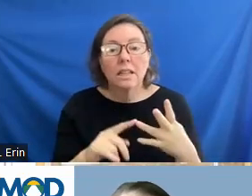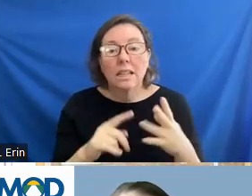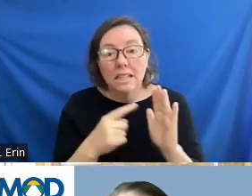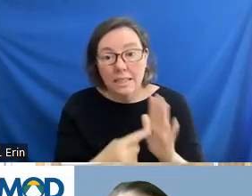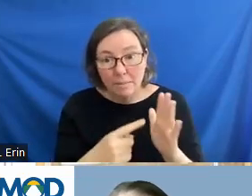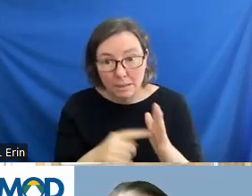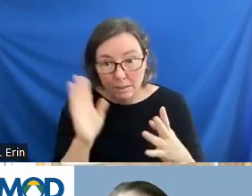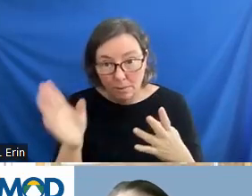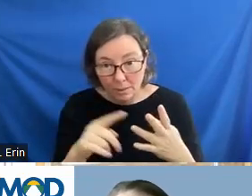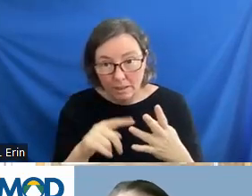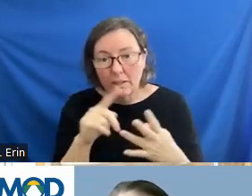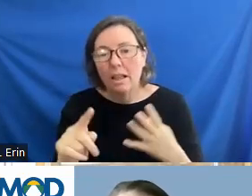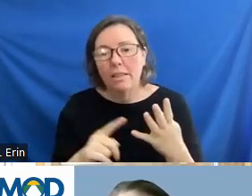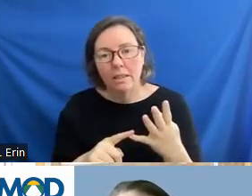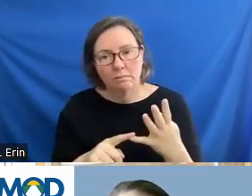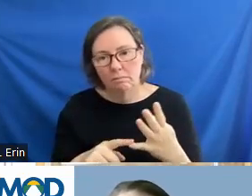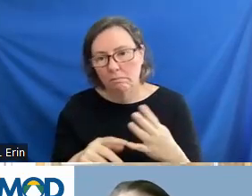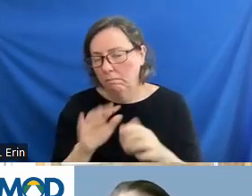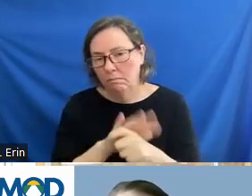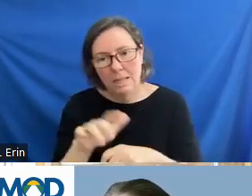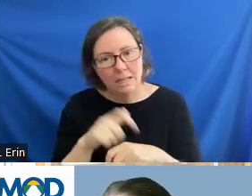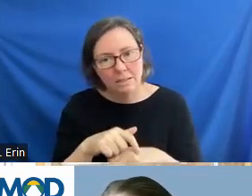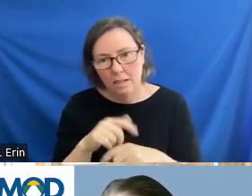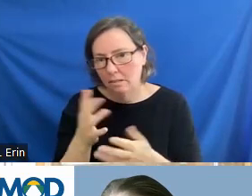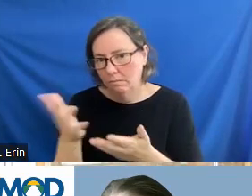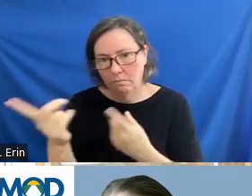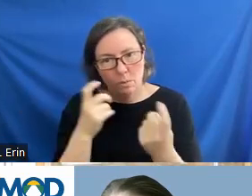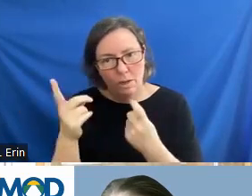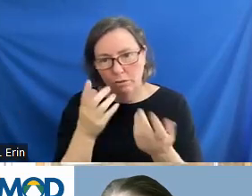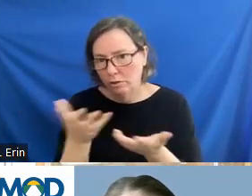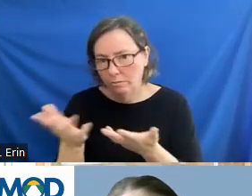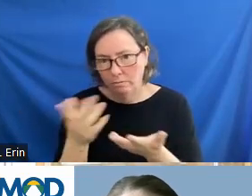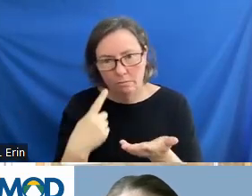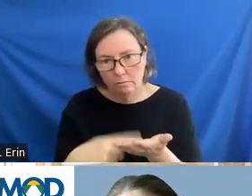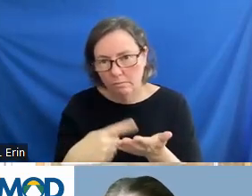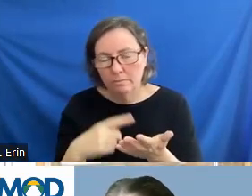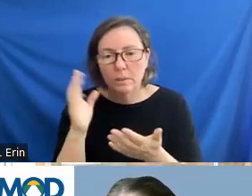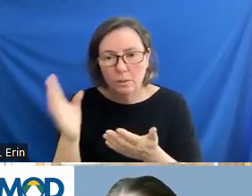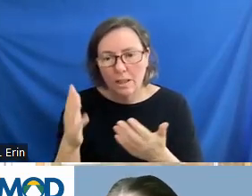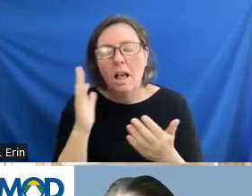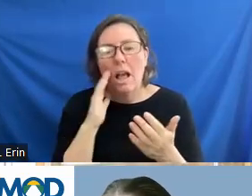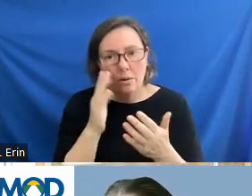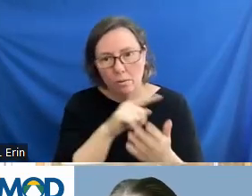And then I really want your questions, I know that people have questions because I've been getting